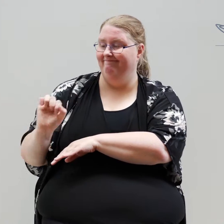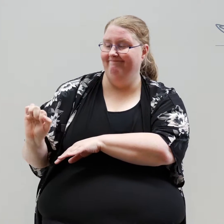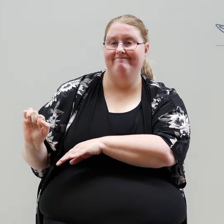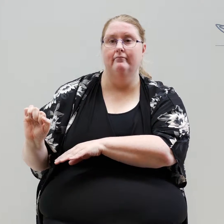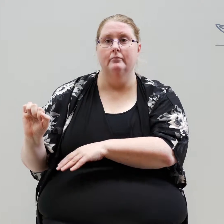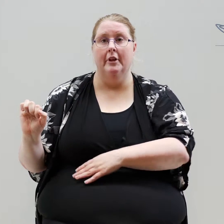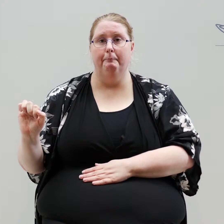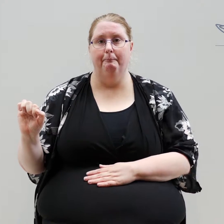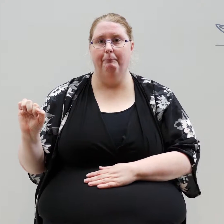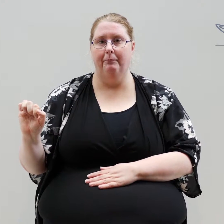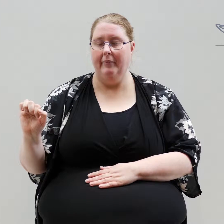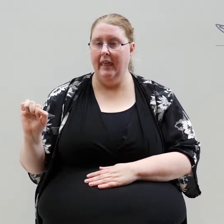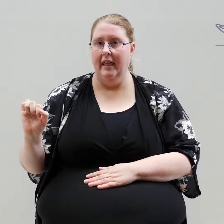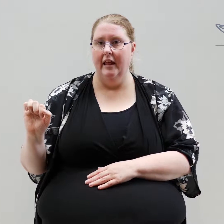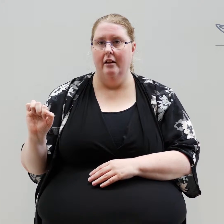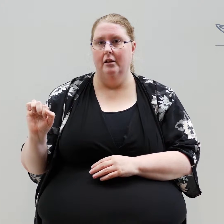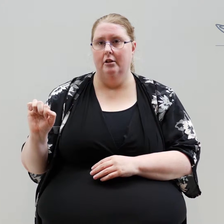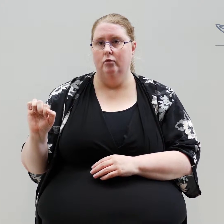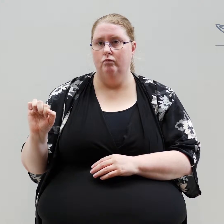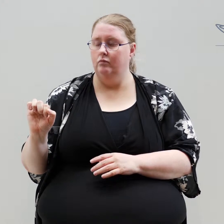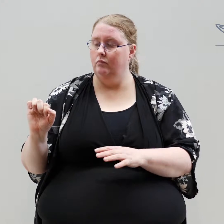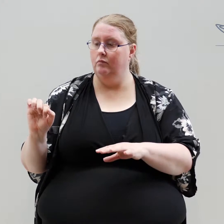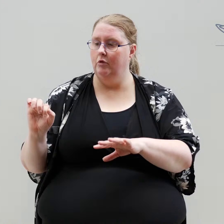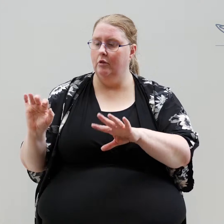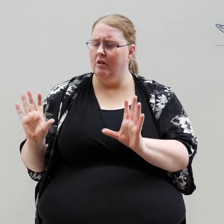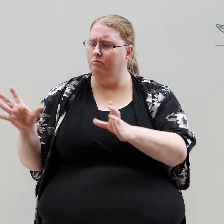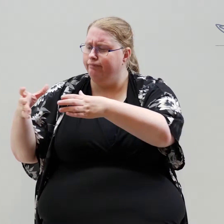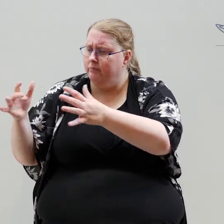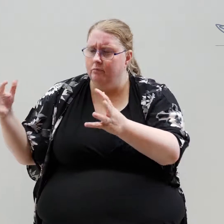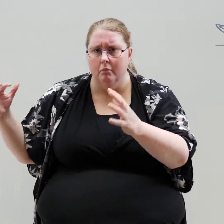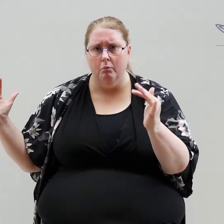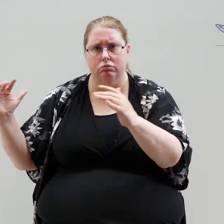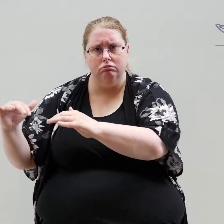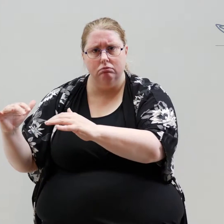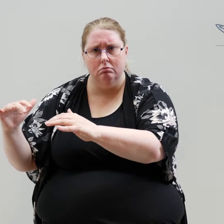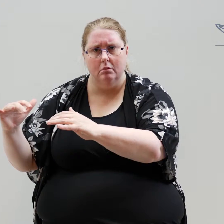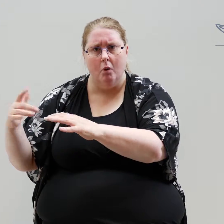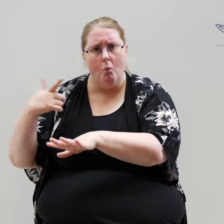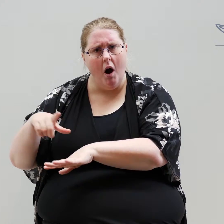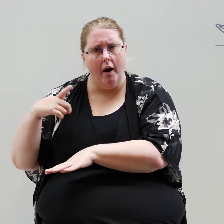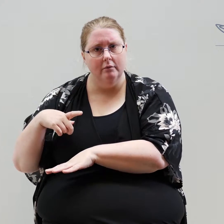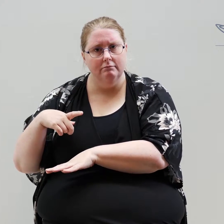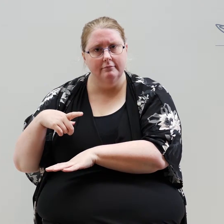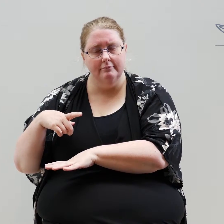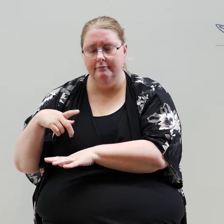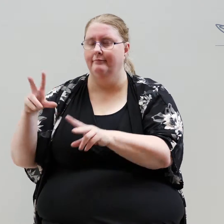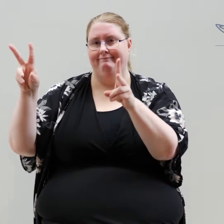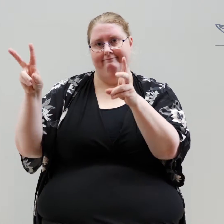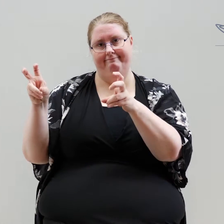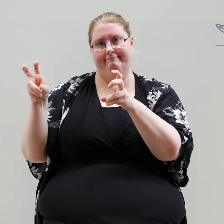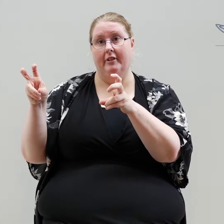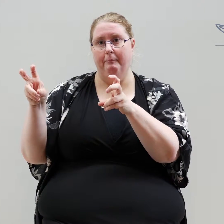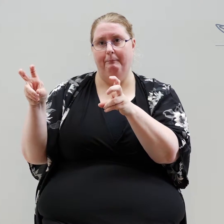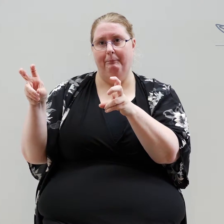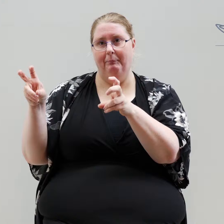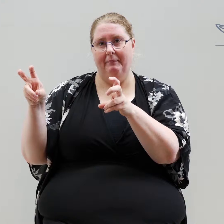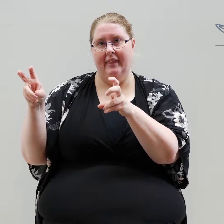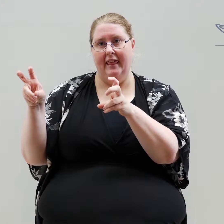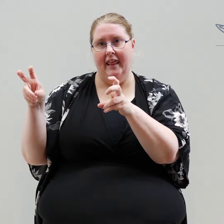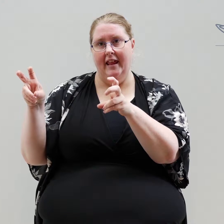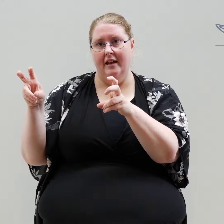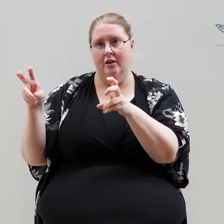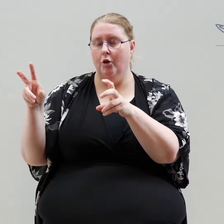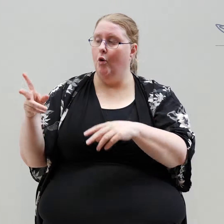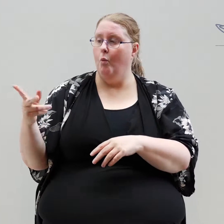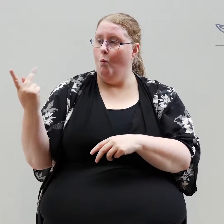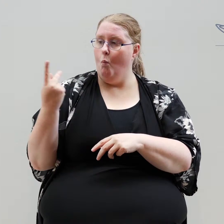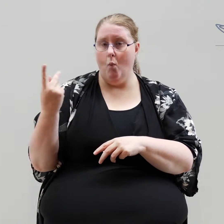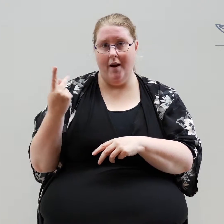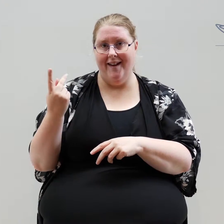Wellington Media Collective came together under the banner